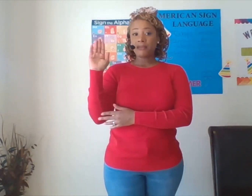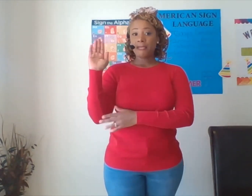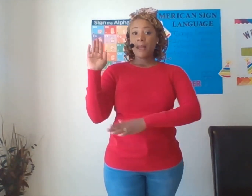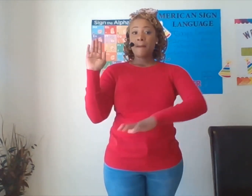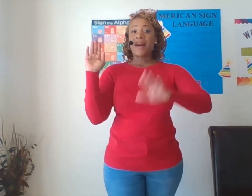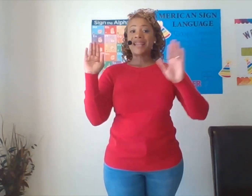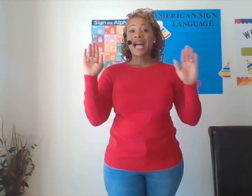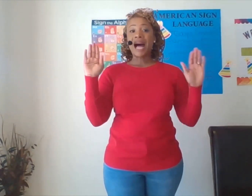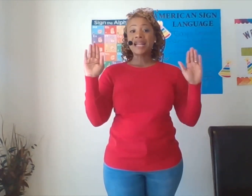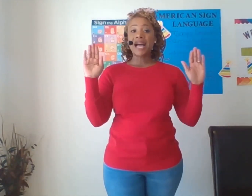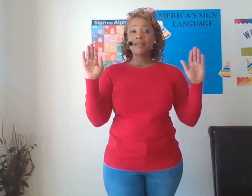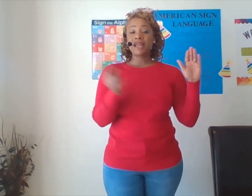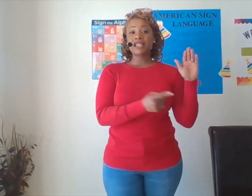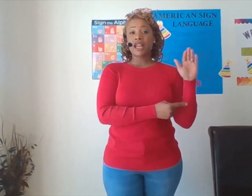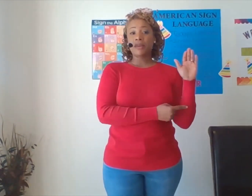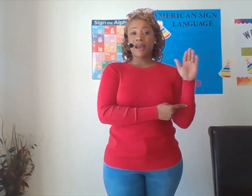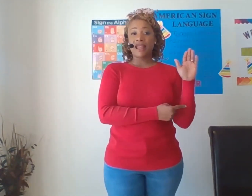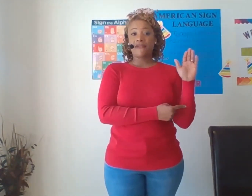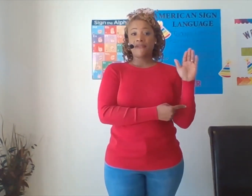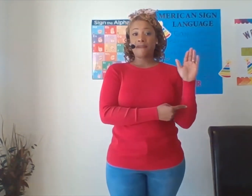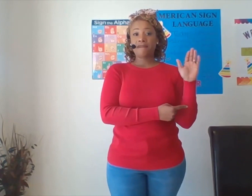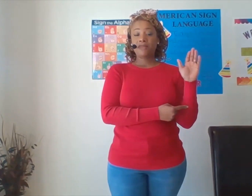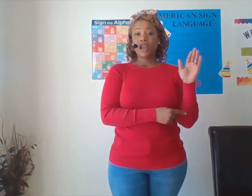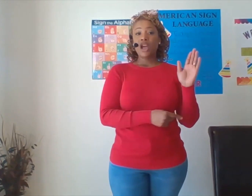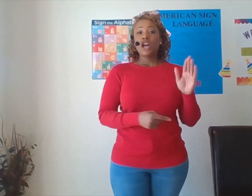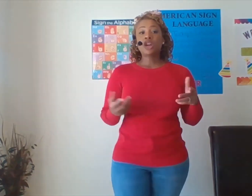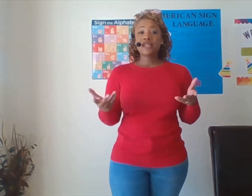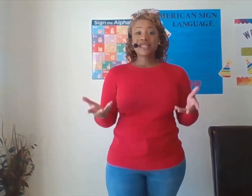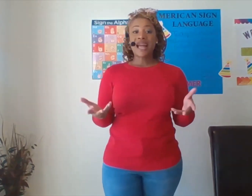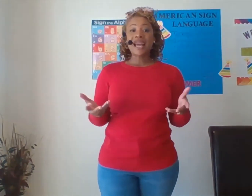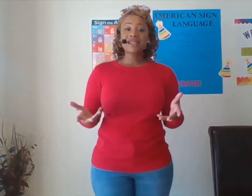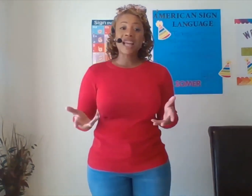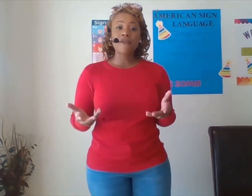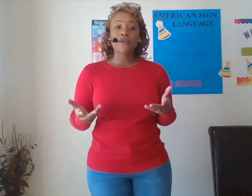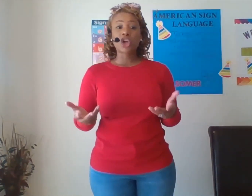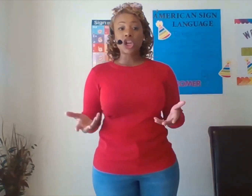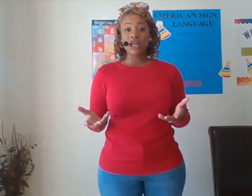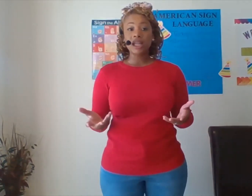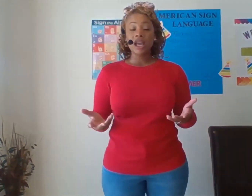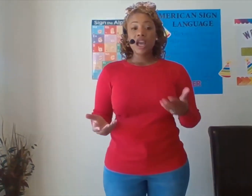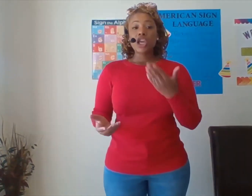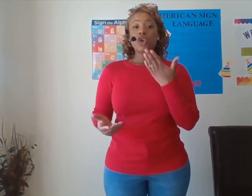my non-dominant is going to my left hand so to sign the sign for good you'll